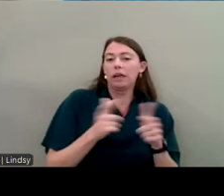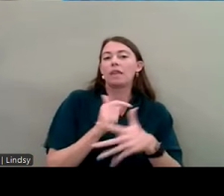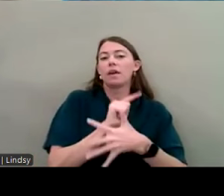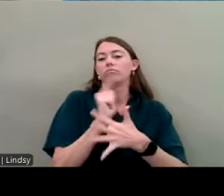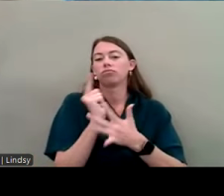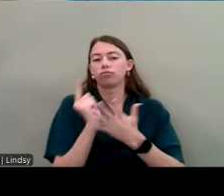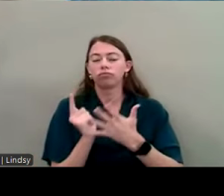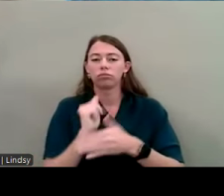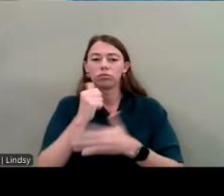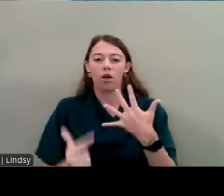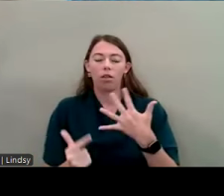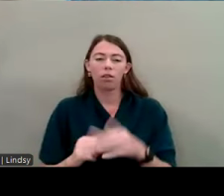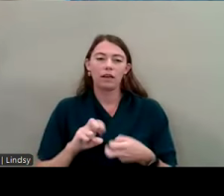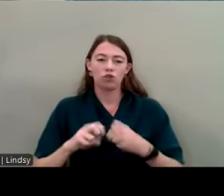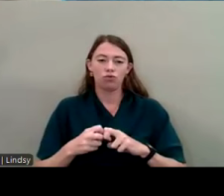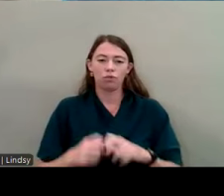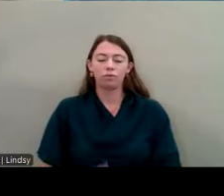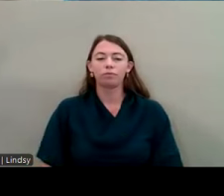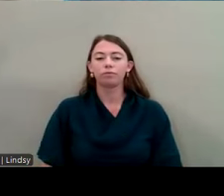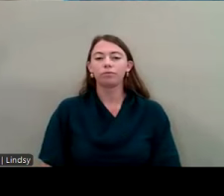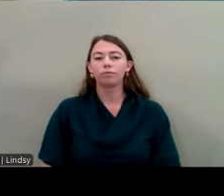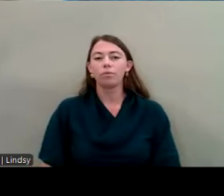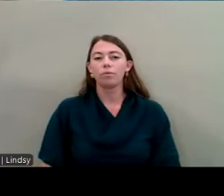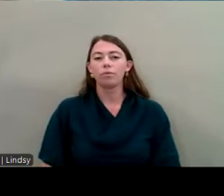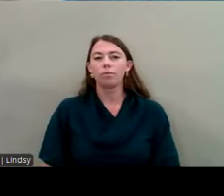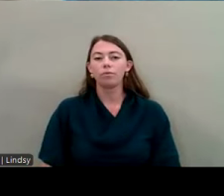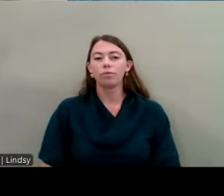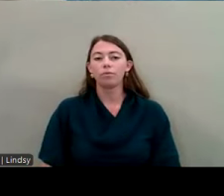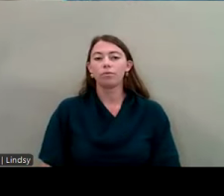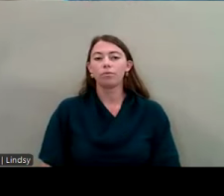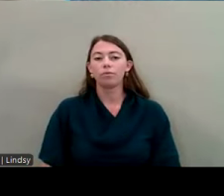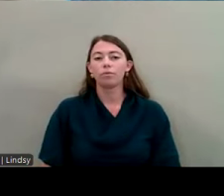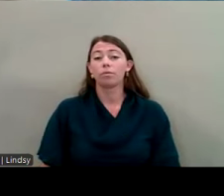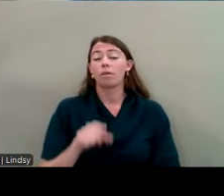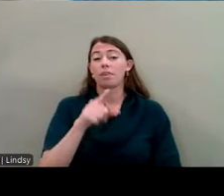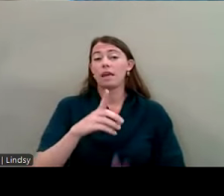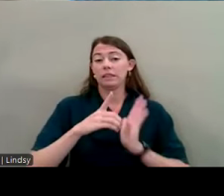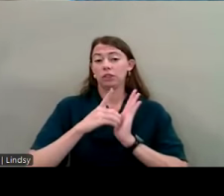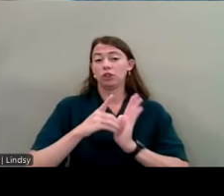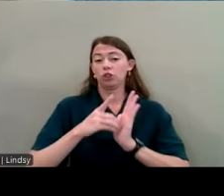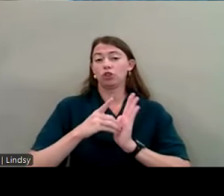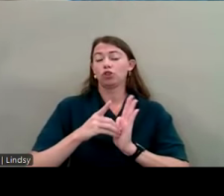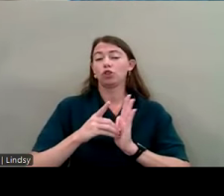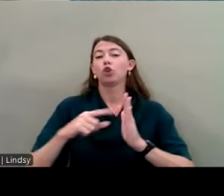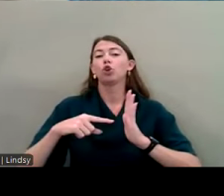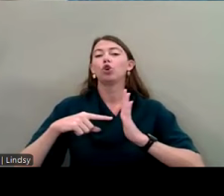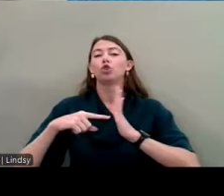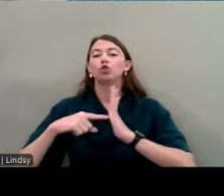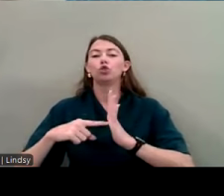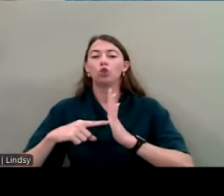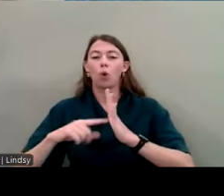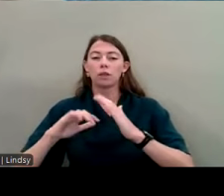The slide that's on the screen right now shows our severity and complexity concentration diagram,